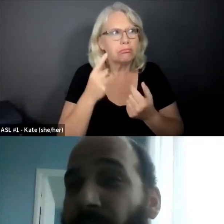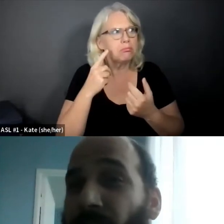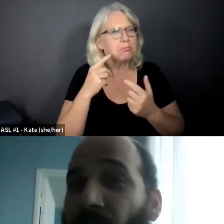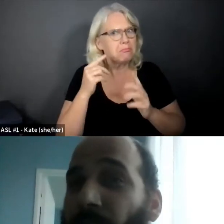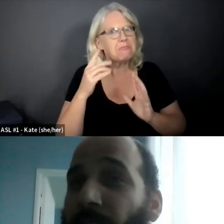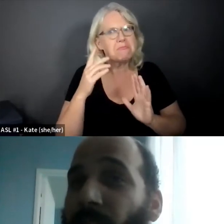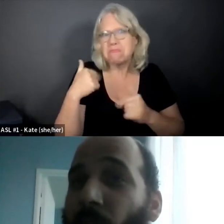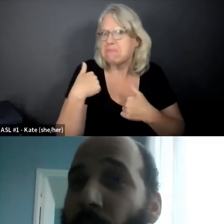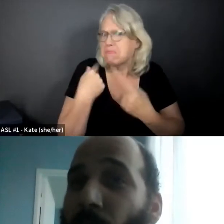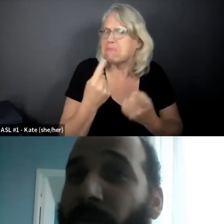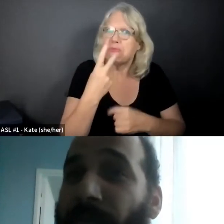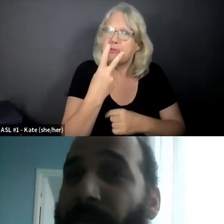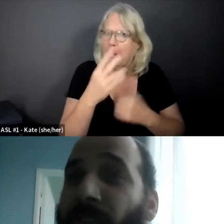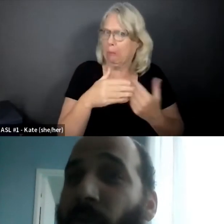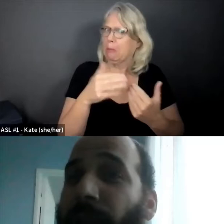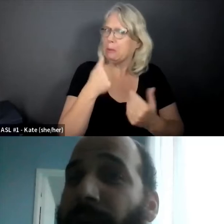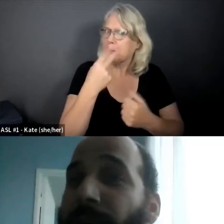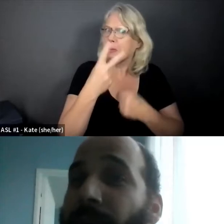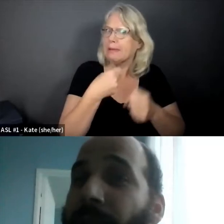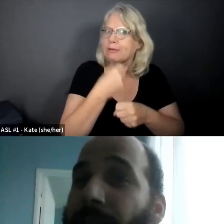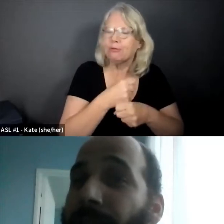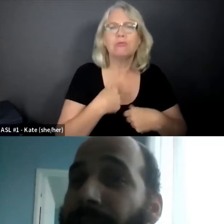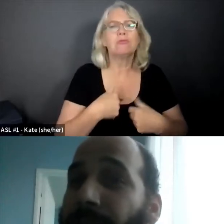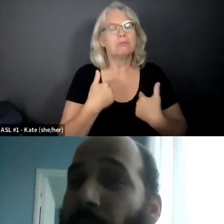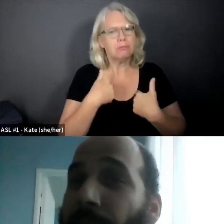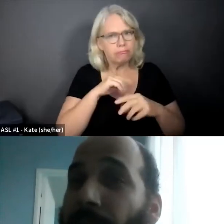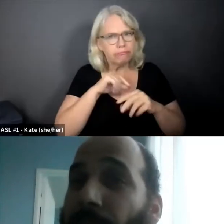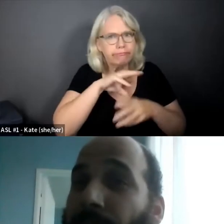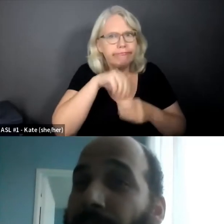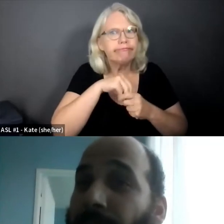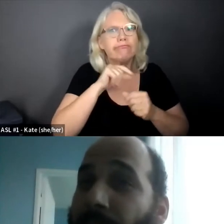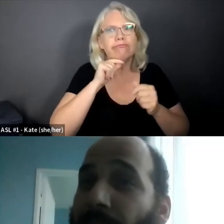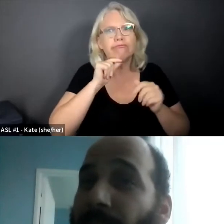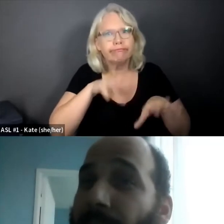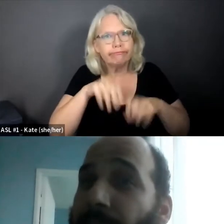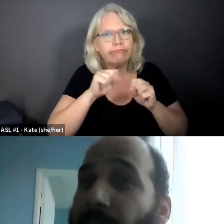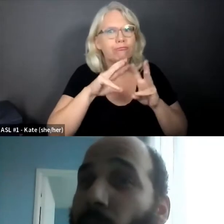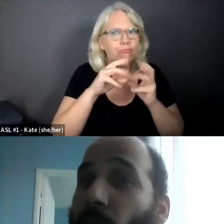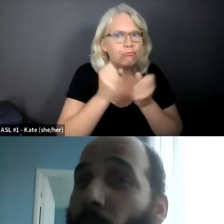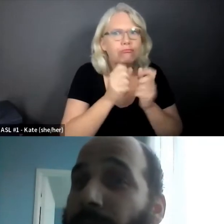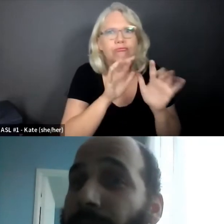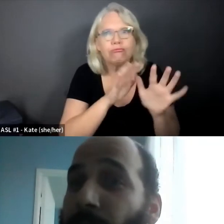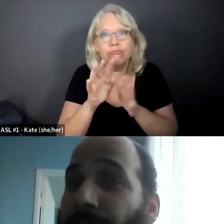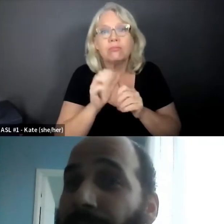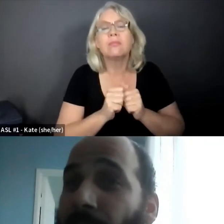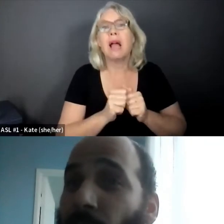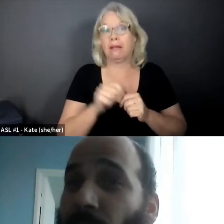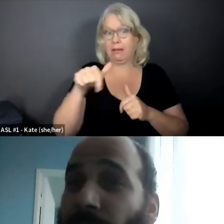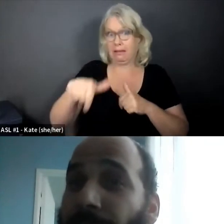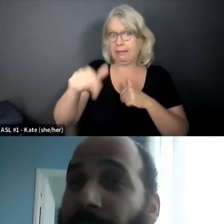OVER THESE TWO YEARS ALMOST. I HAVE BEEN DOING, AND THEN THIS COMING SATURDAY, WE'RE GOING SO YOU KNOW.